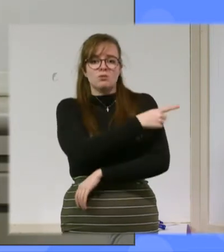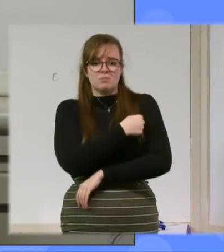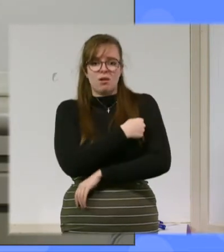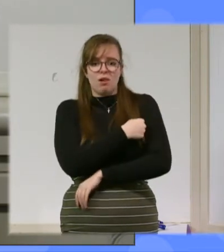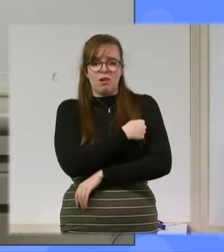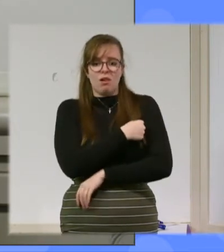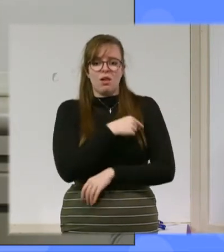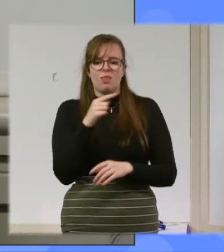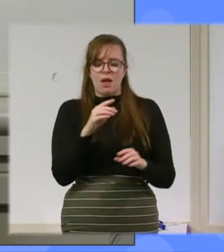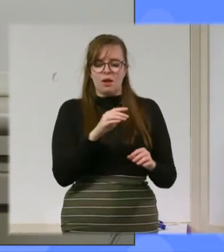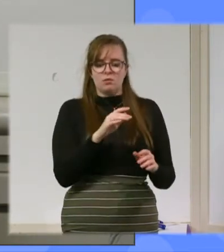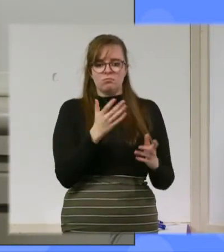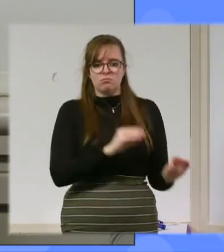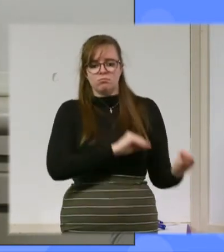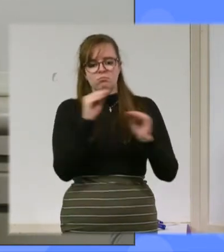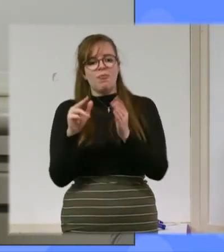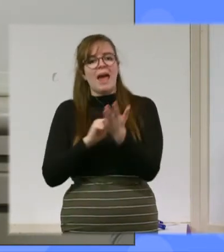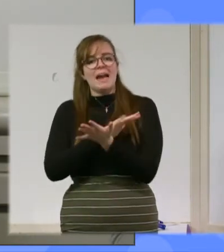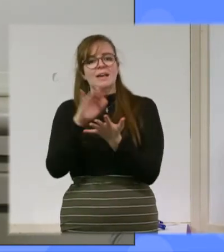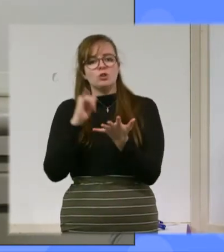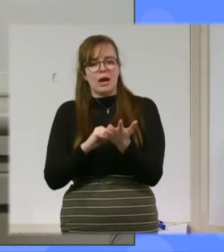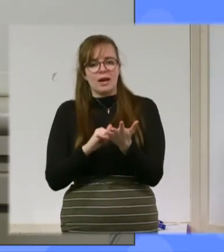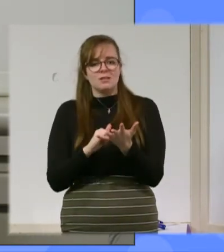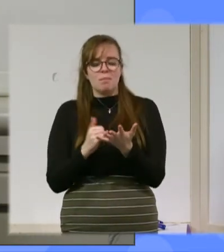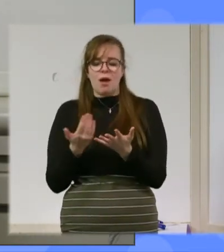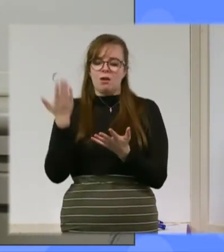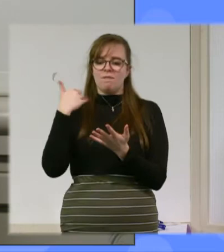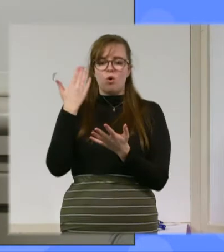the National Health Service by a former Scottish executive Scottish government